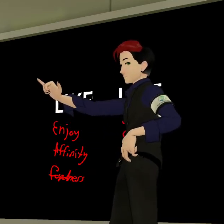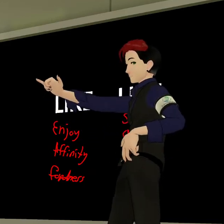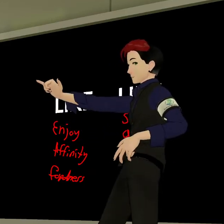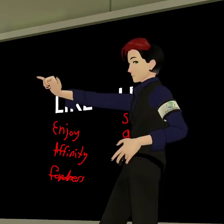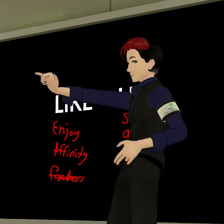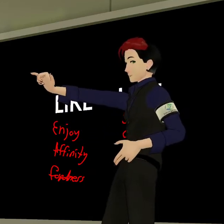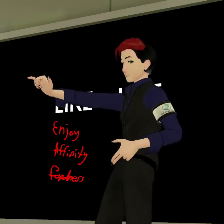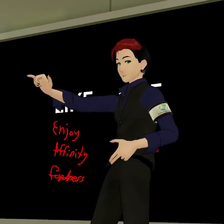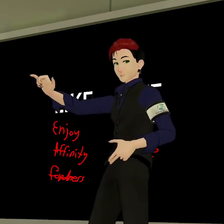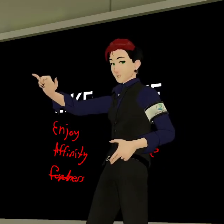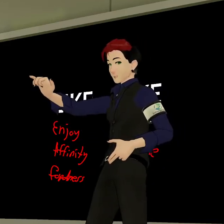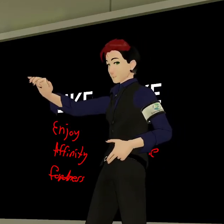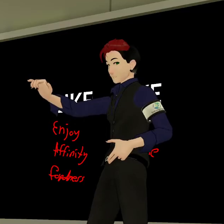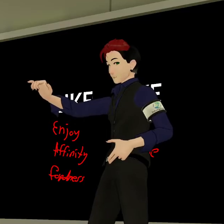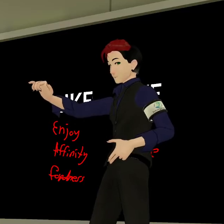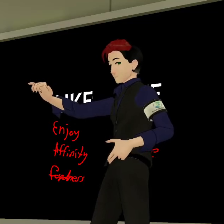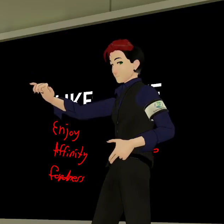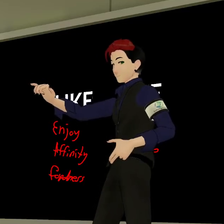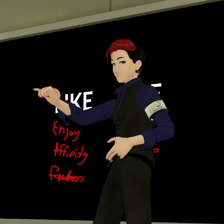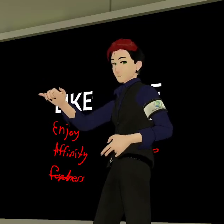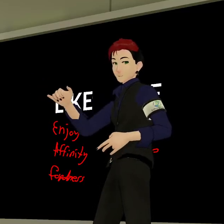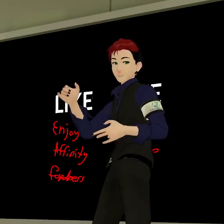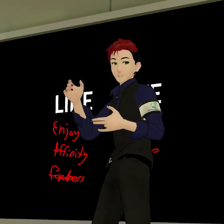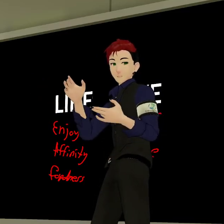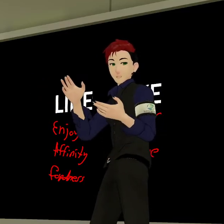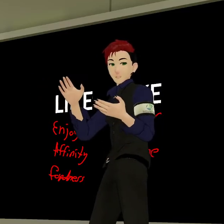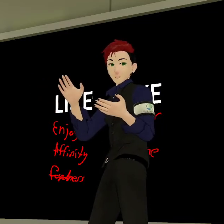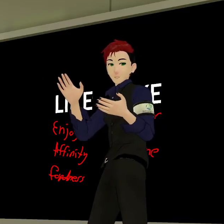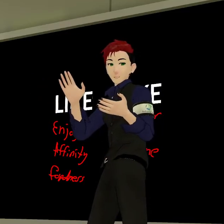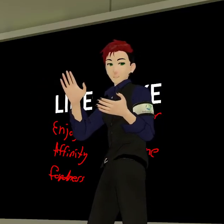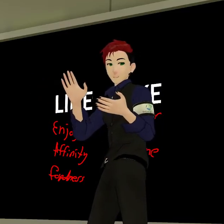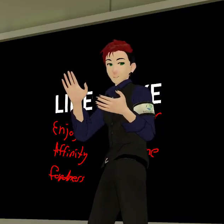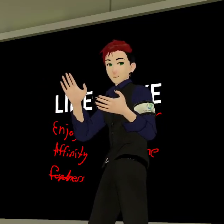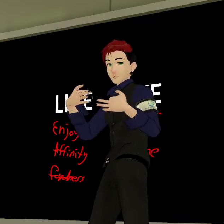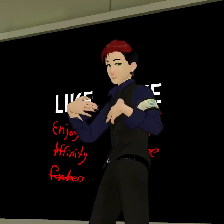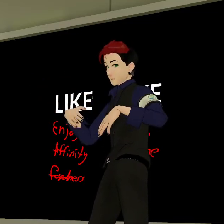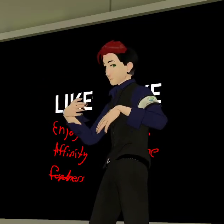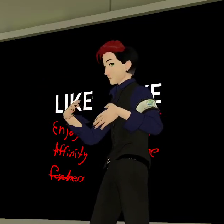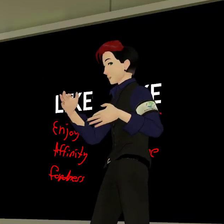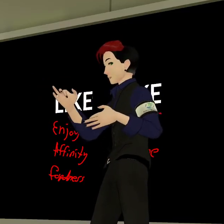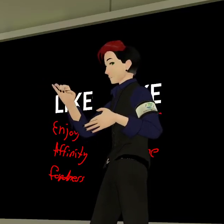it is going to be using a Y hand shape and if you are on a avatar that has the